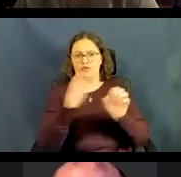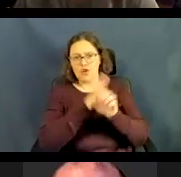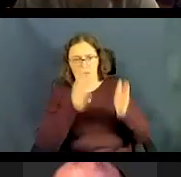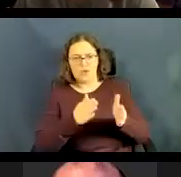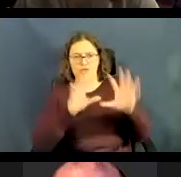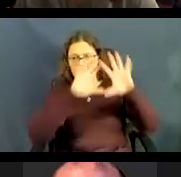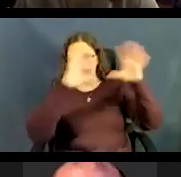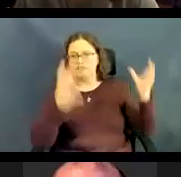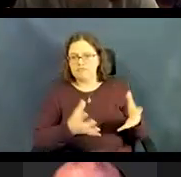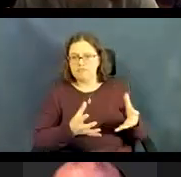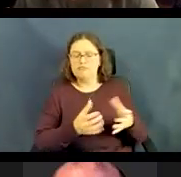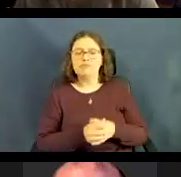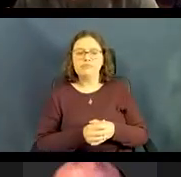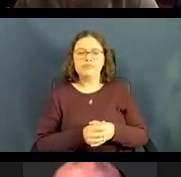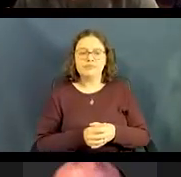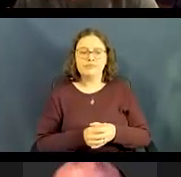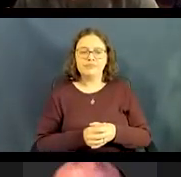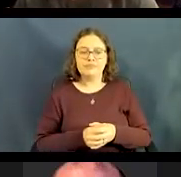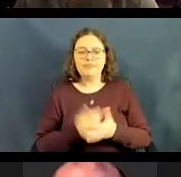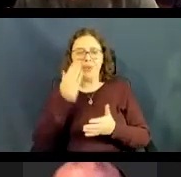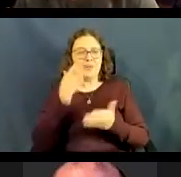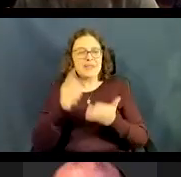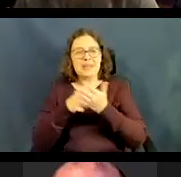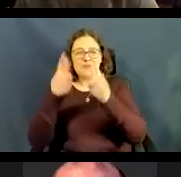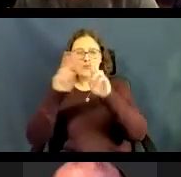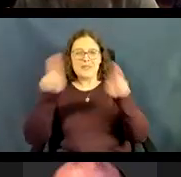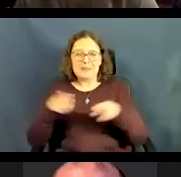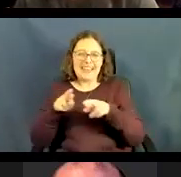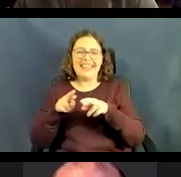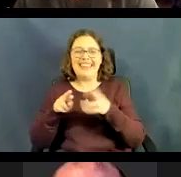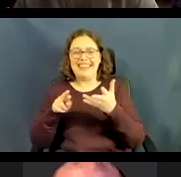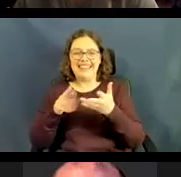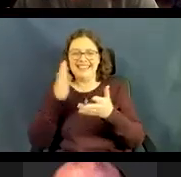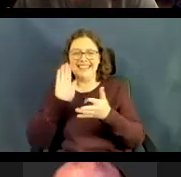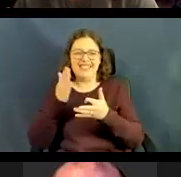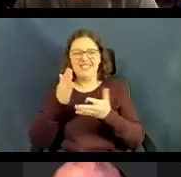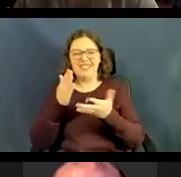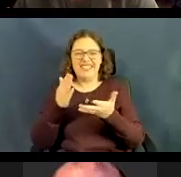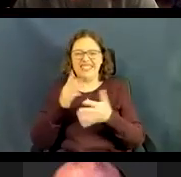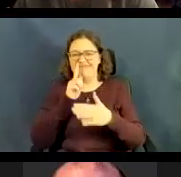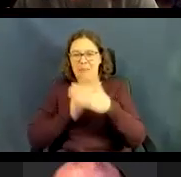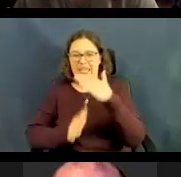You can either upload an image or select an image as you see your two choices here. Upload, select.